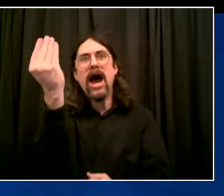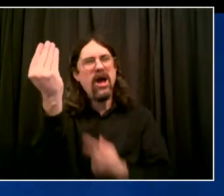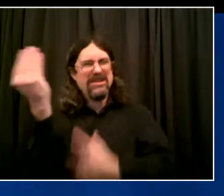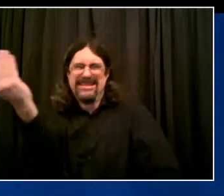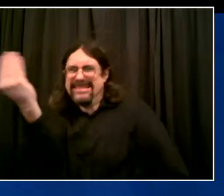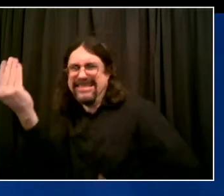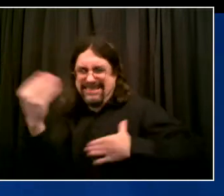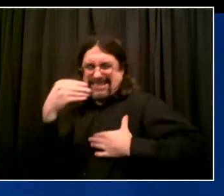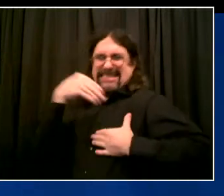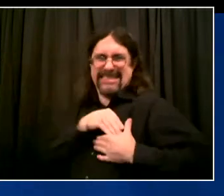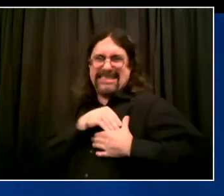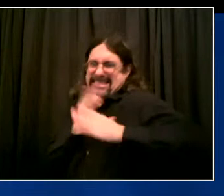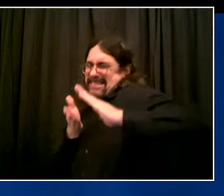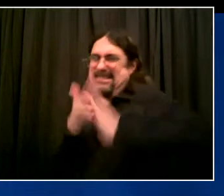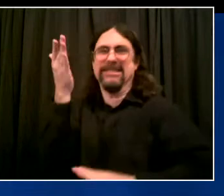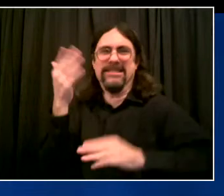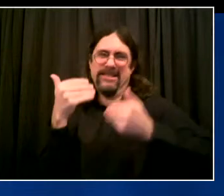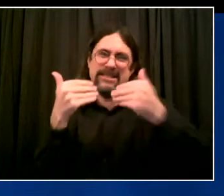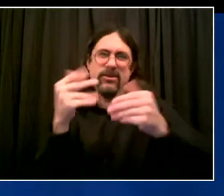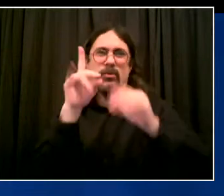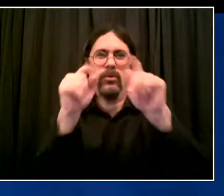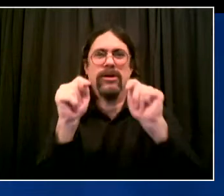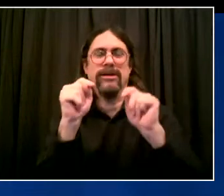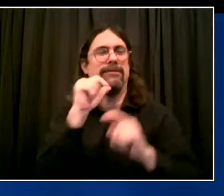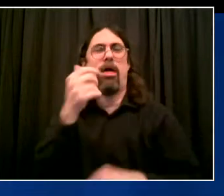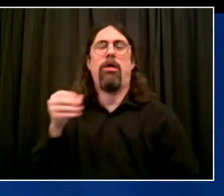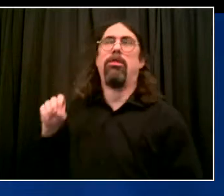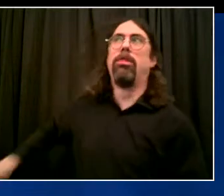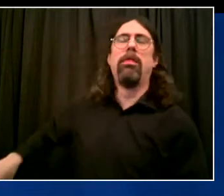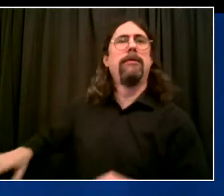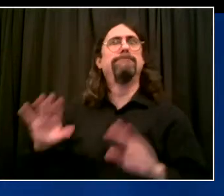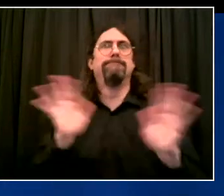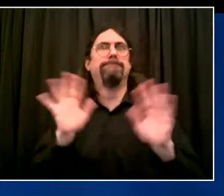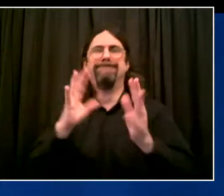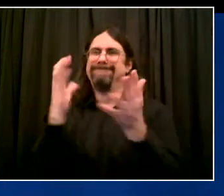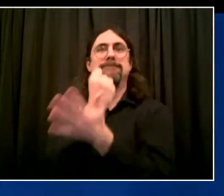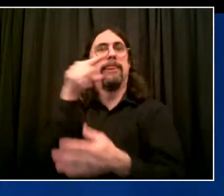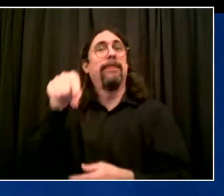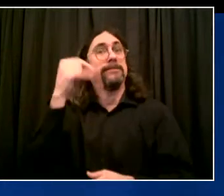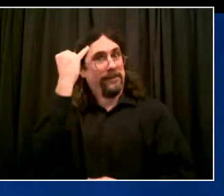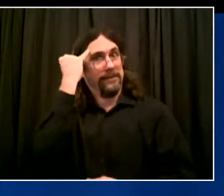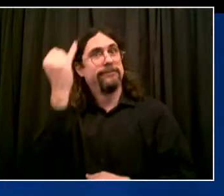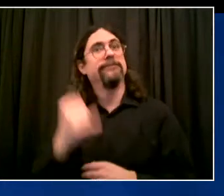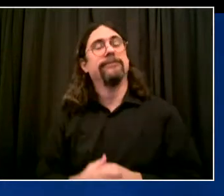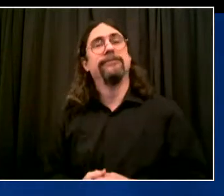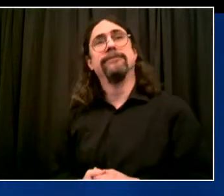WE HAVE HAD, WANT TO START OUT BY THANKING JENNIFER.